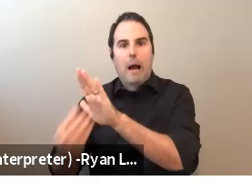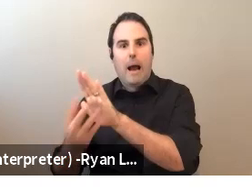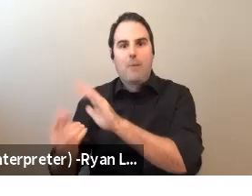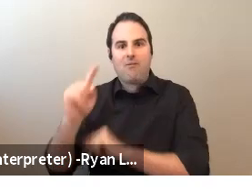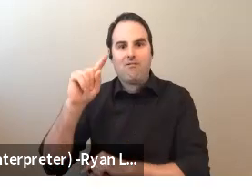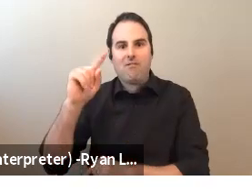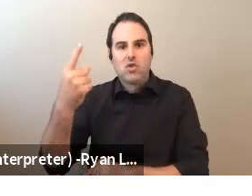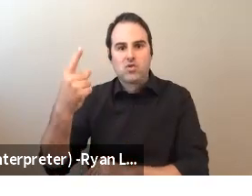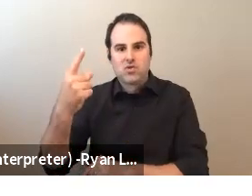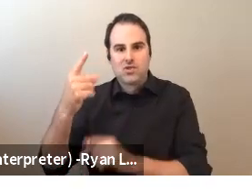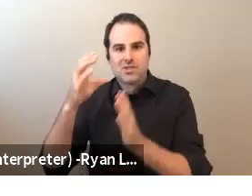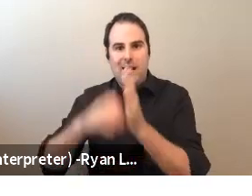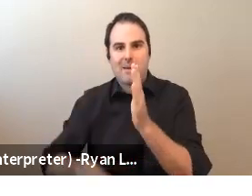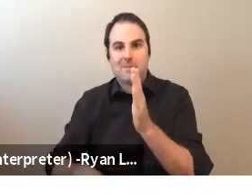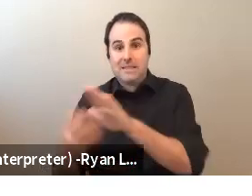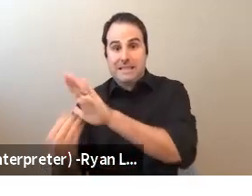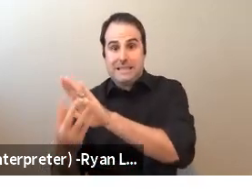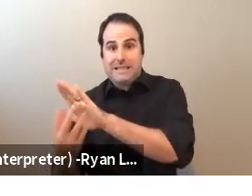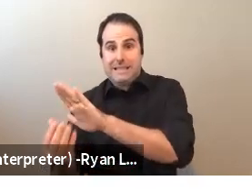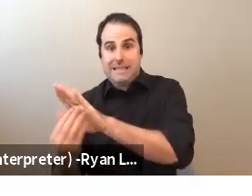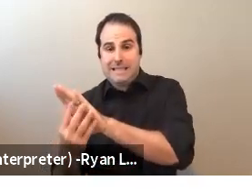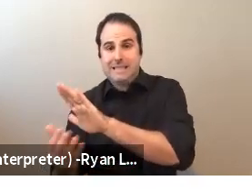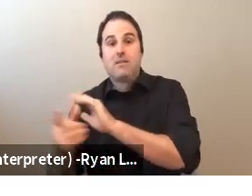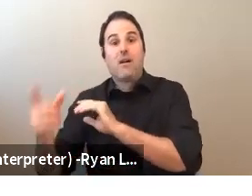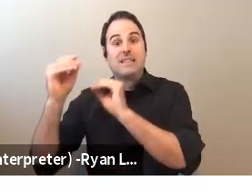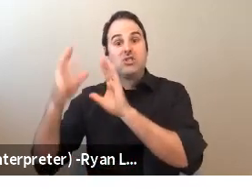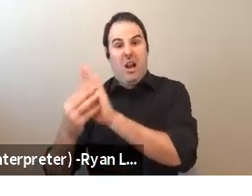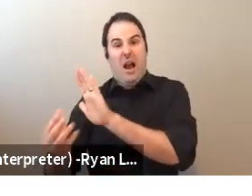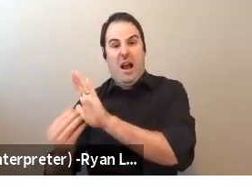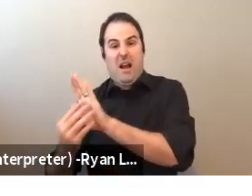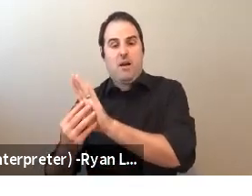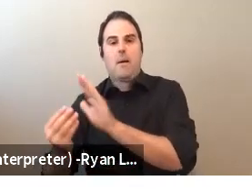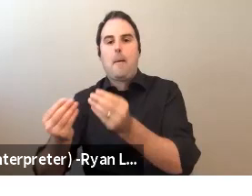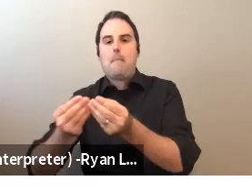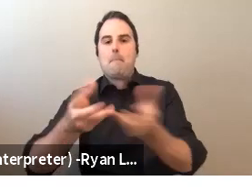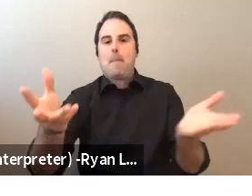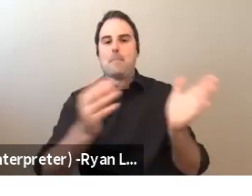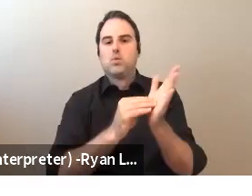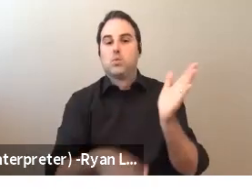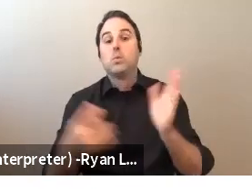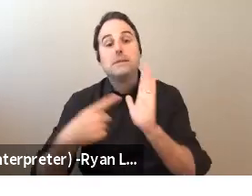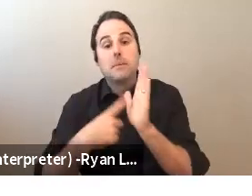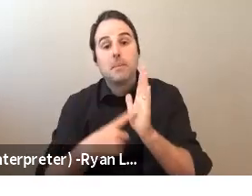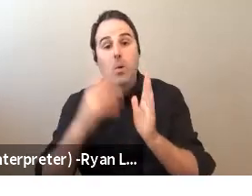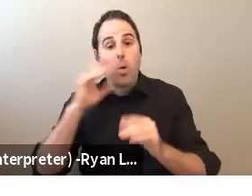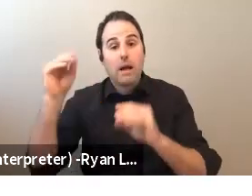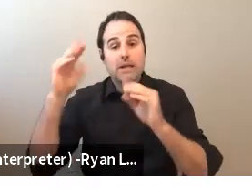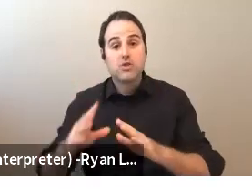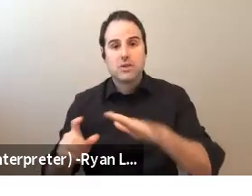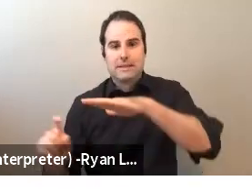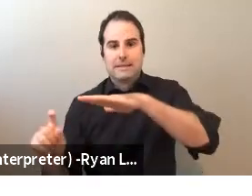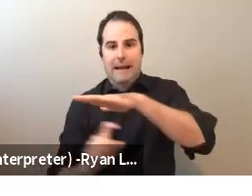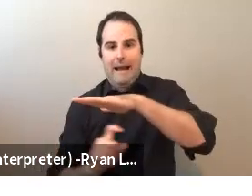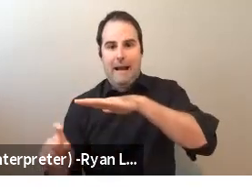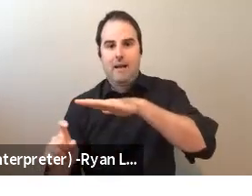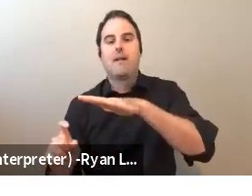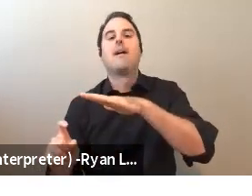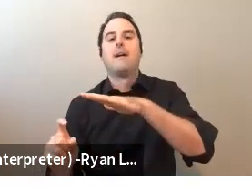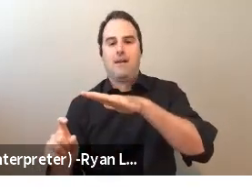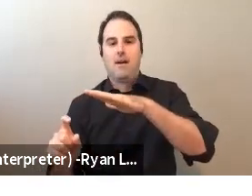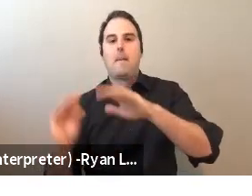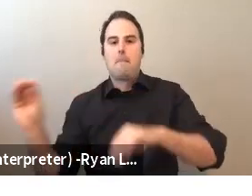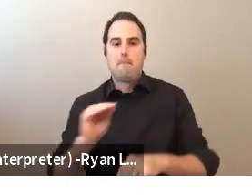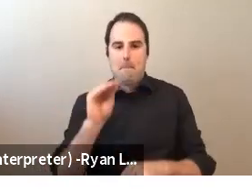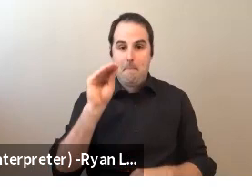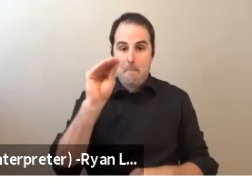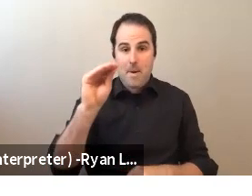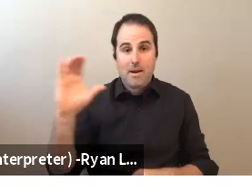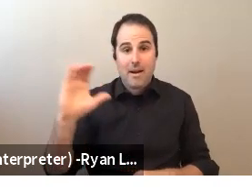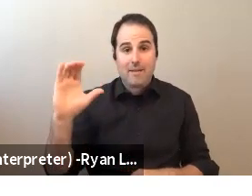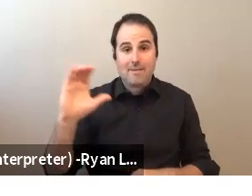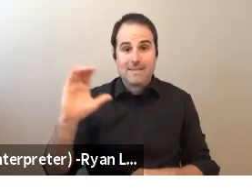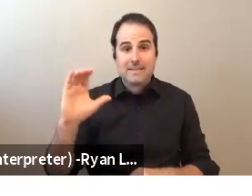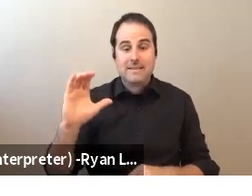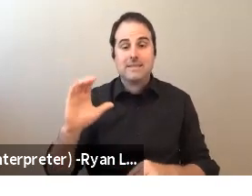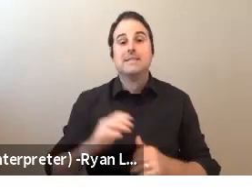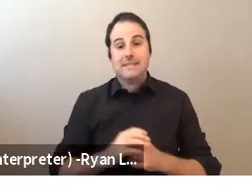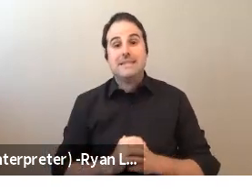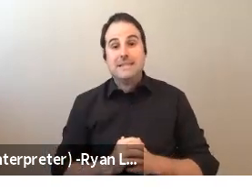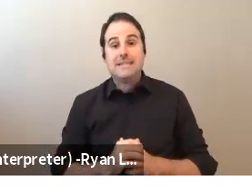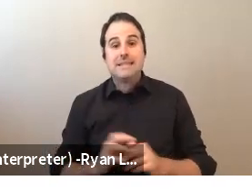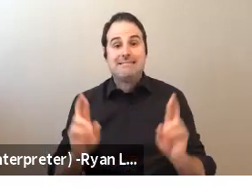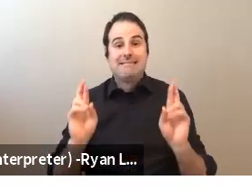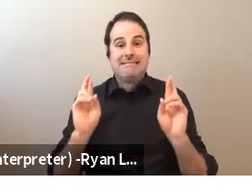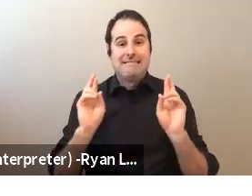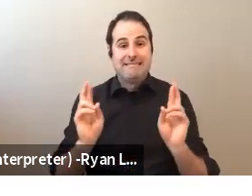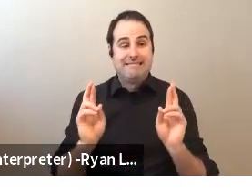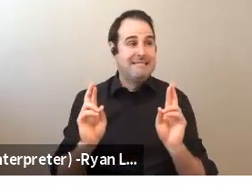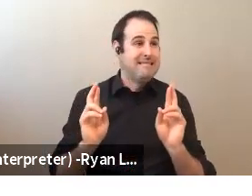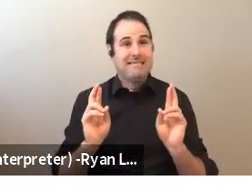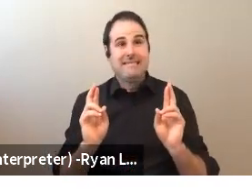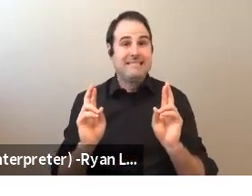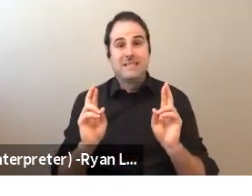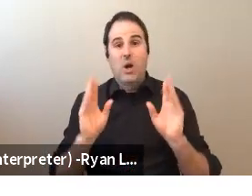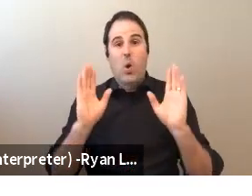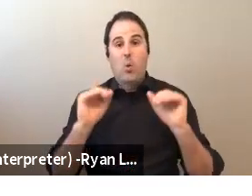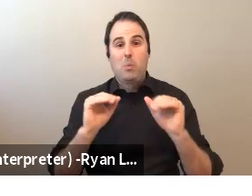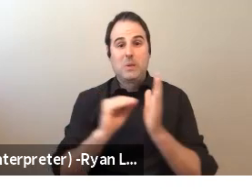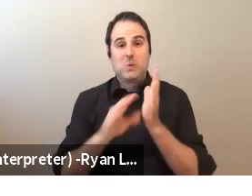Sally Potter: Because they know that otherwise their students won't have that or sometimes they even scan copies of that and post them up on canvas and just cross their fingers that they don't have a student who needs a screen reader, because those are completely